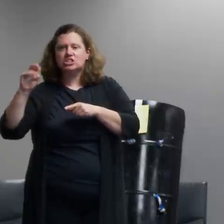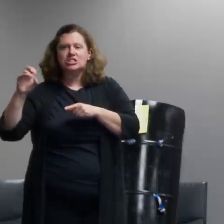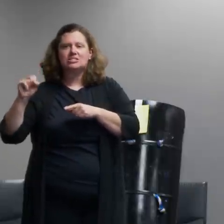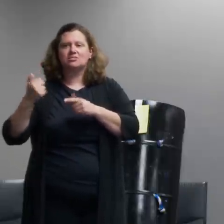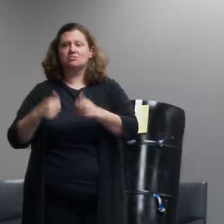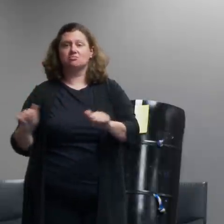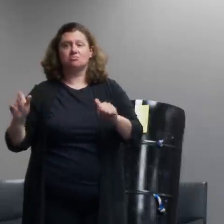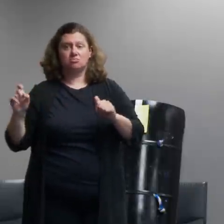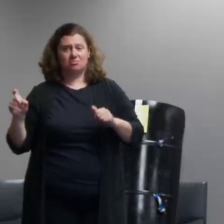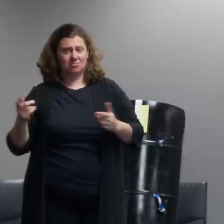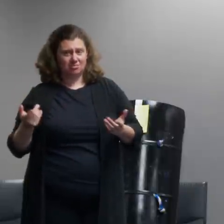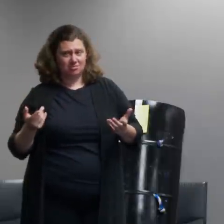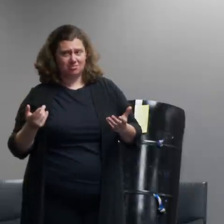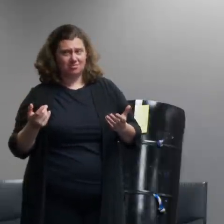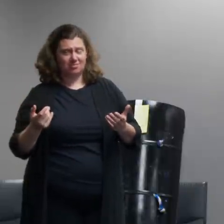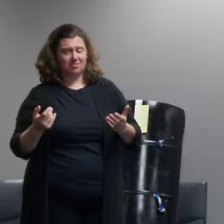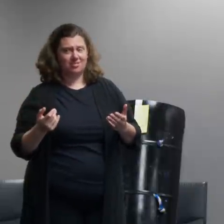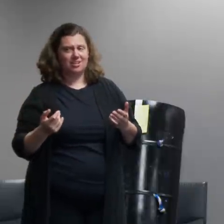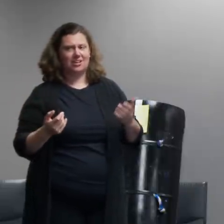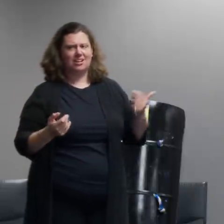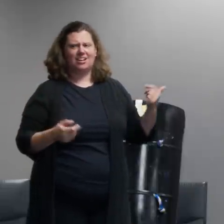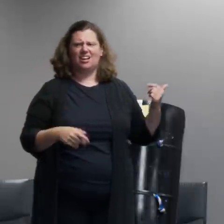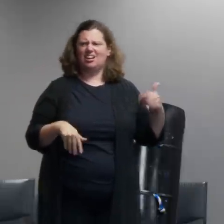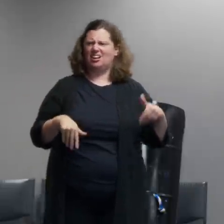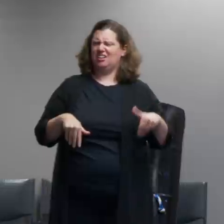um